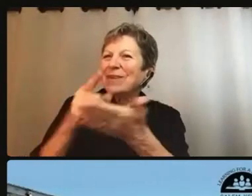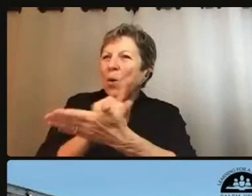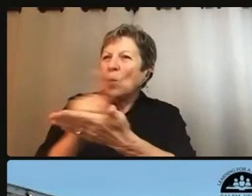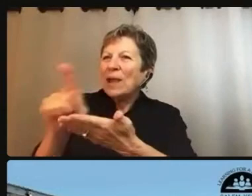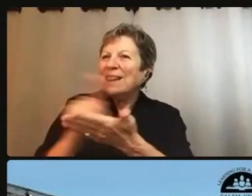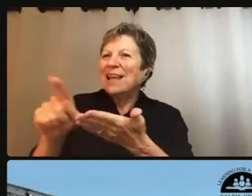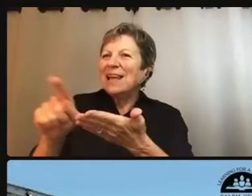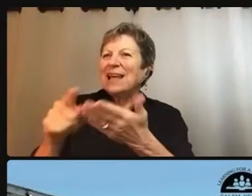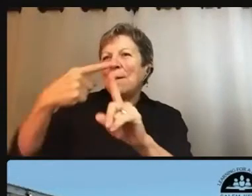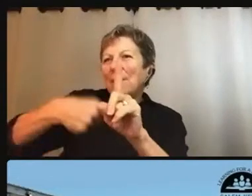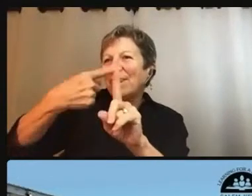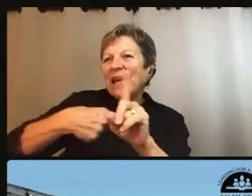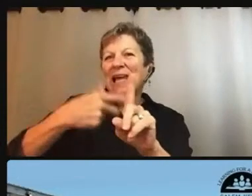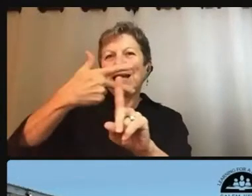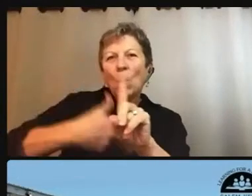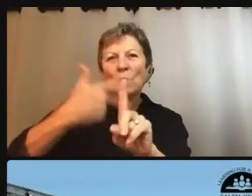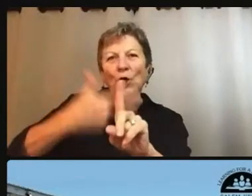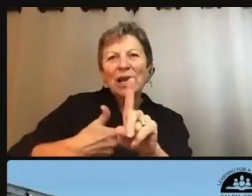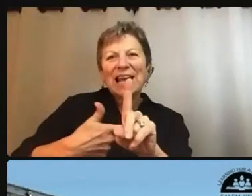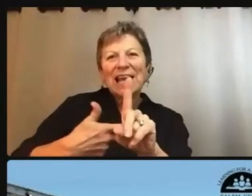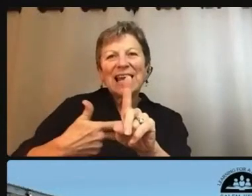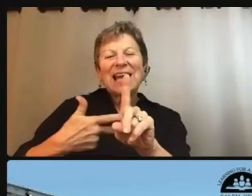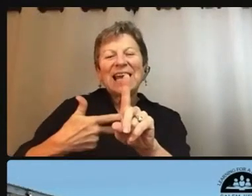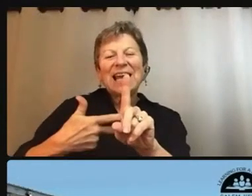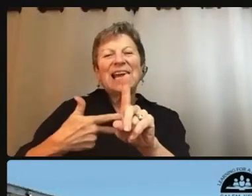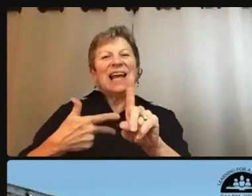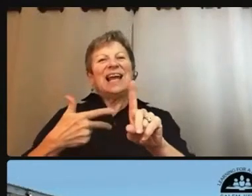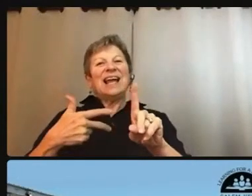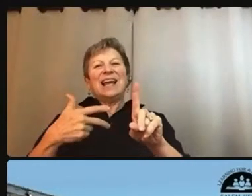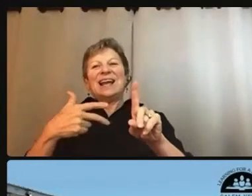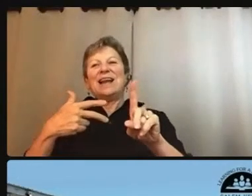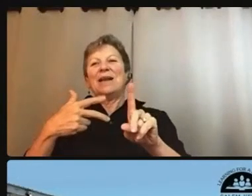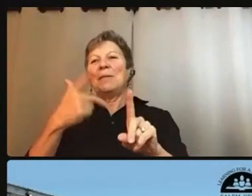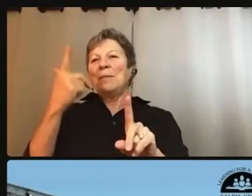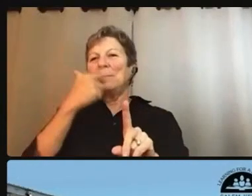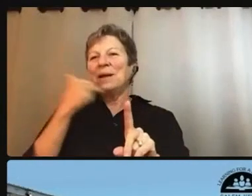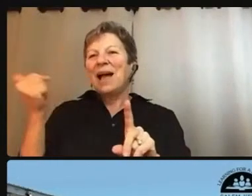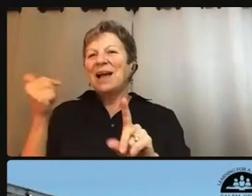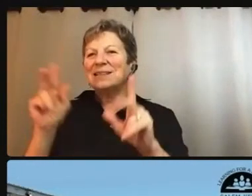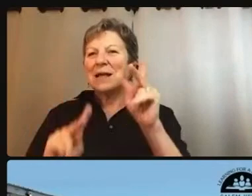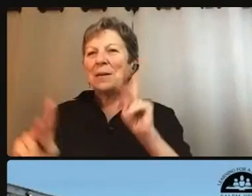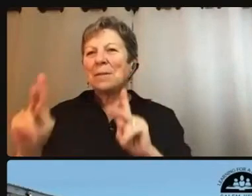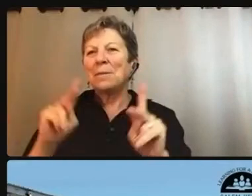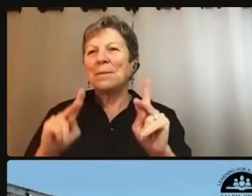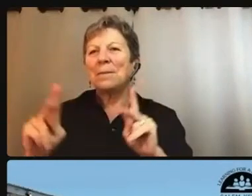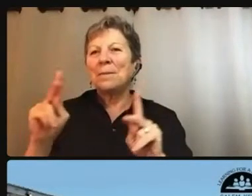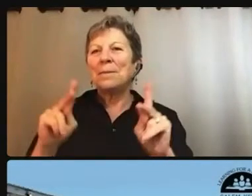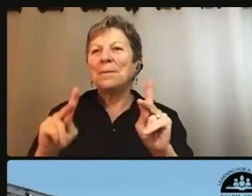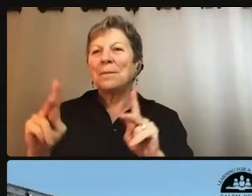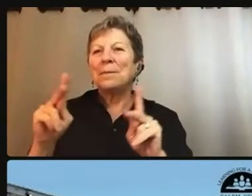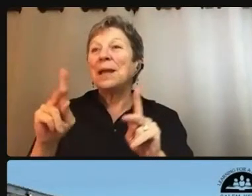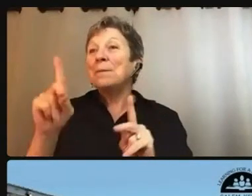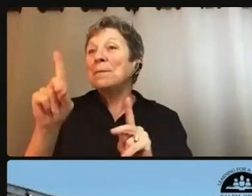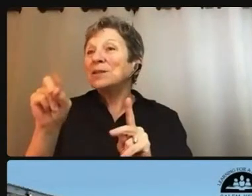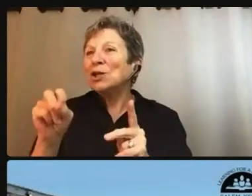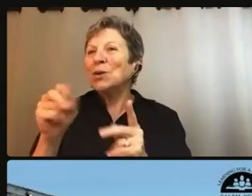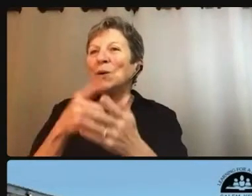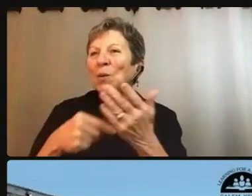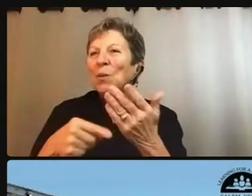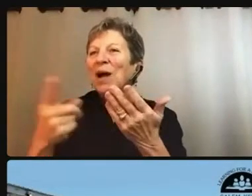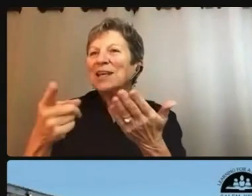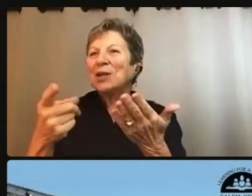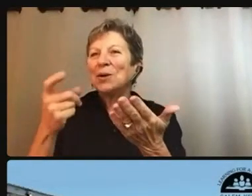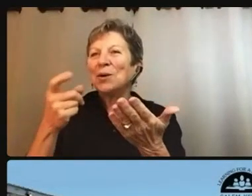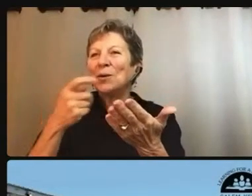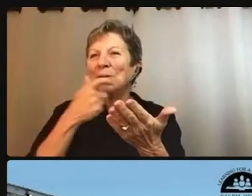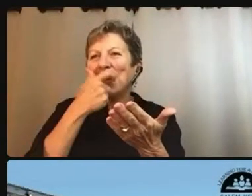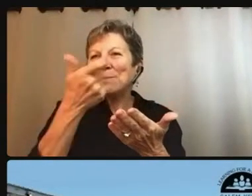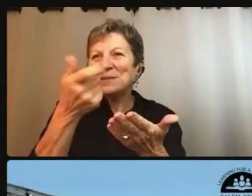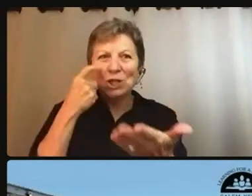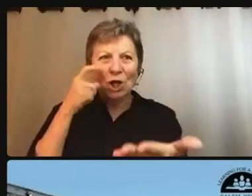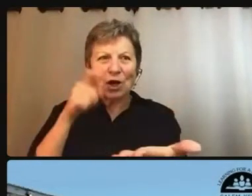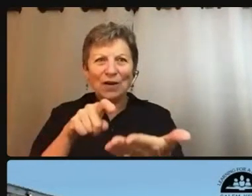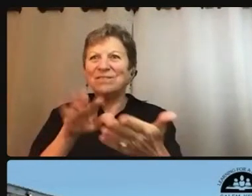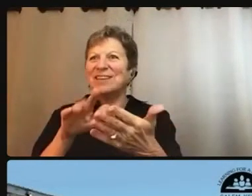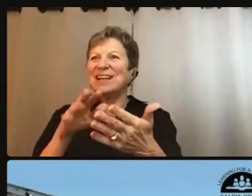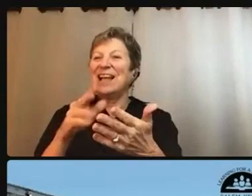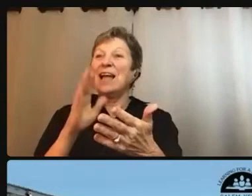BUT MY EXPERIENCES WEEKLY,